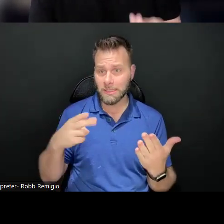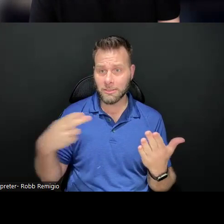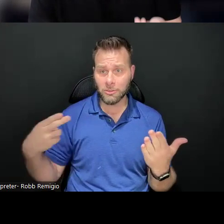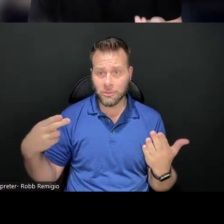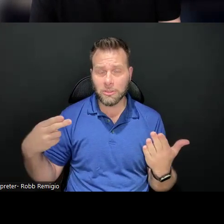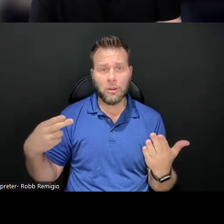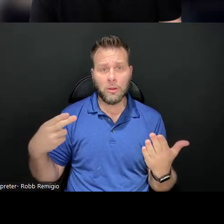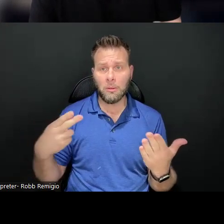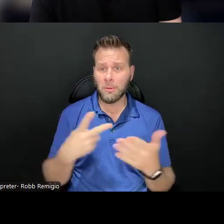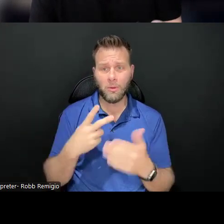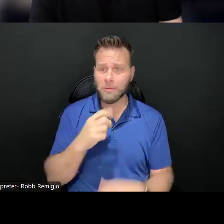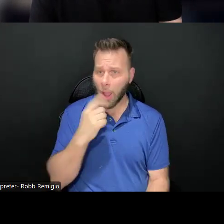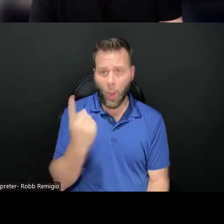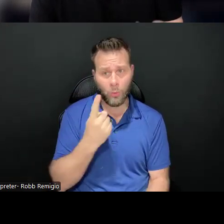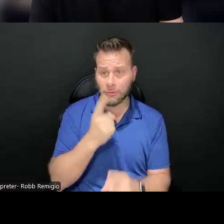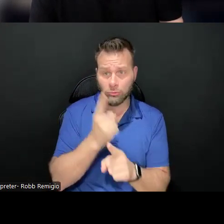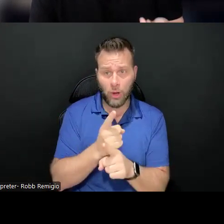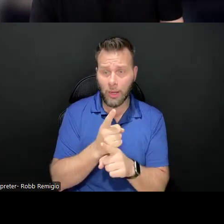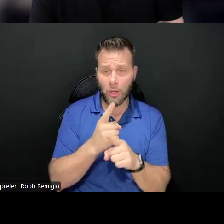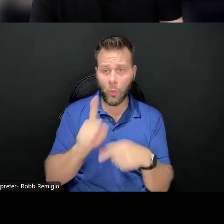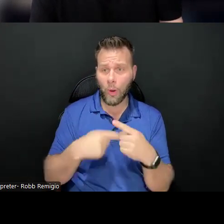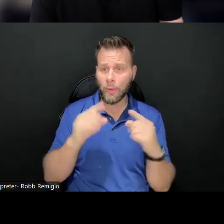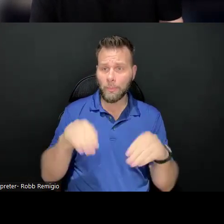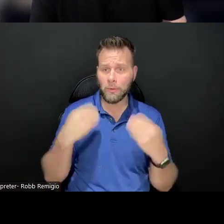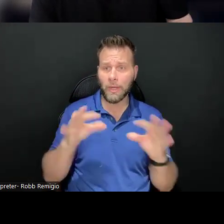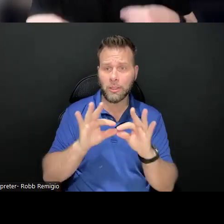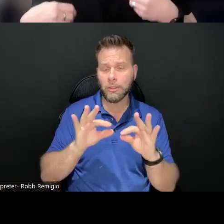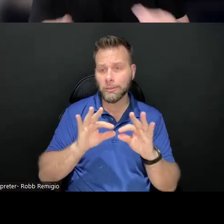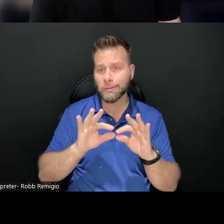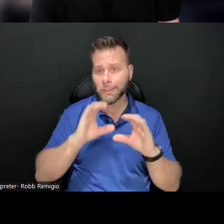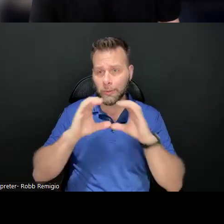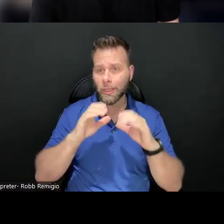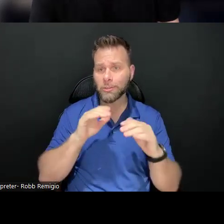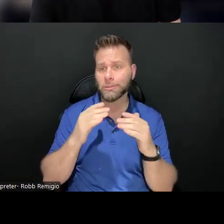Even we at the Commission for don't always get it right when it comes to providing